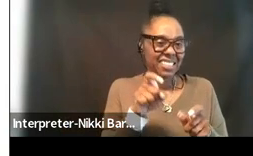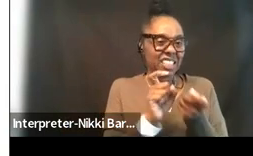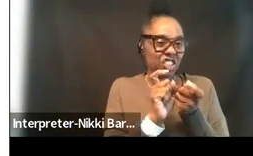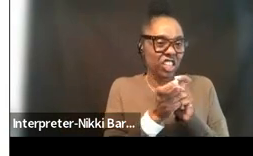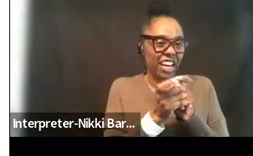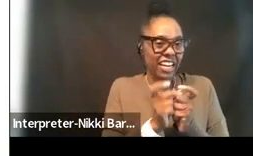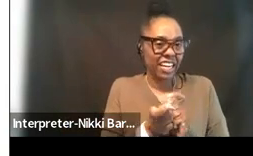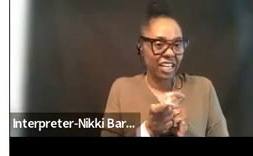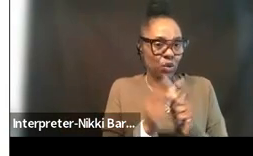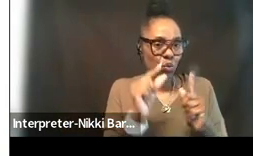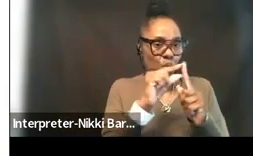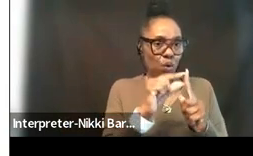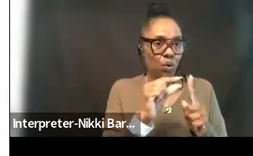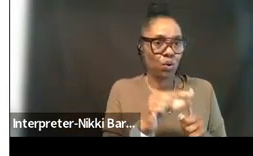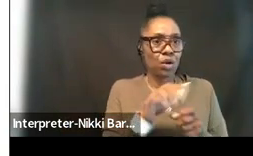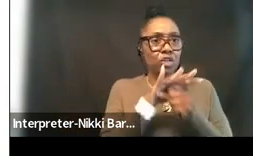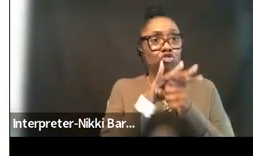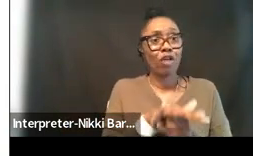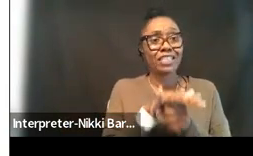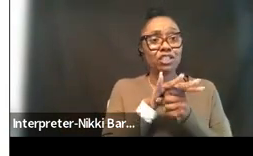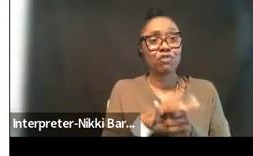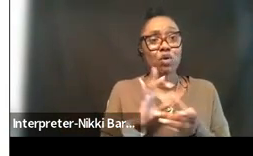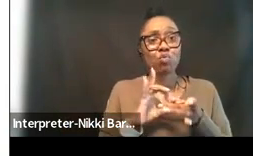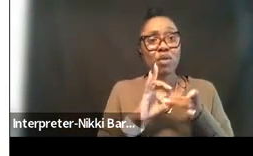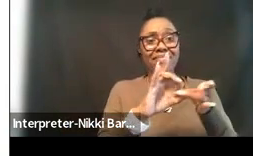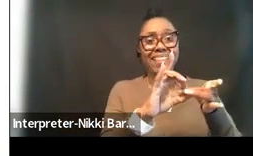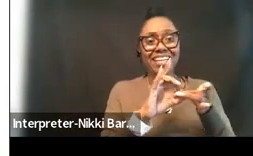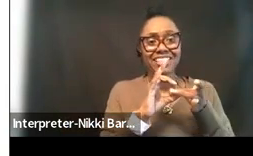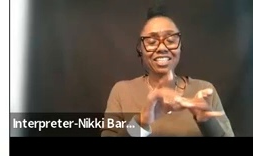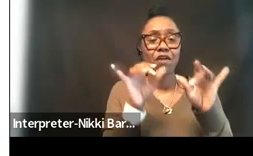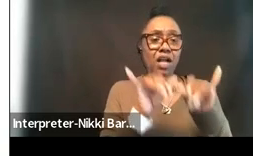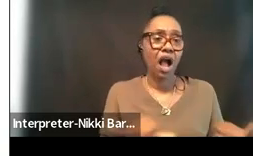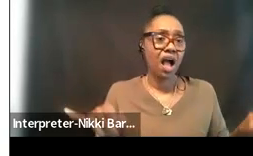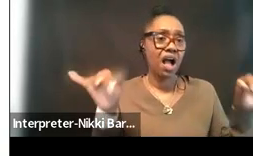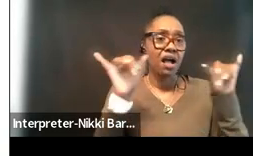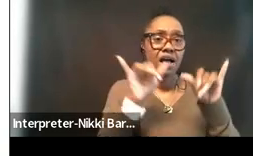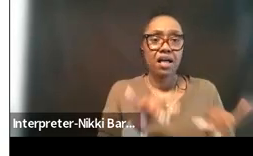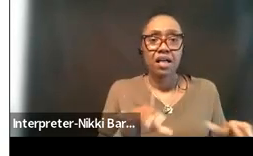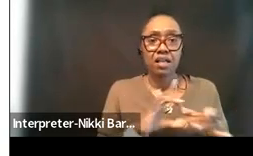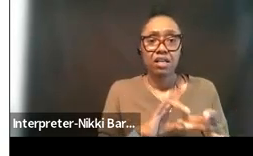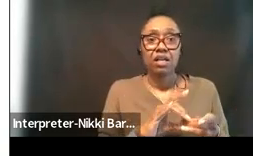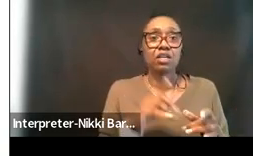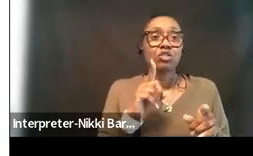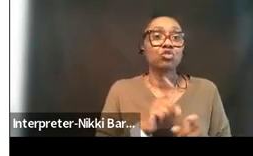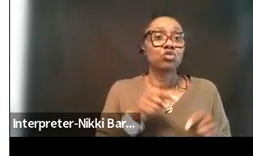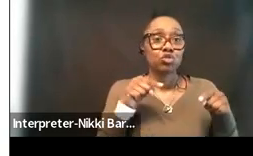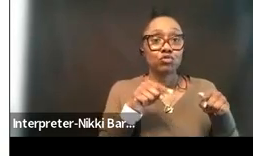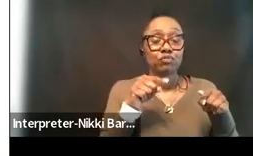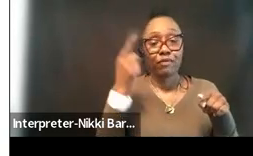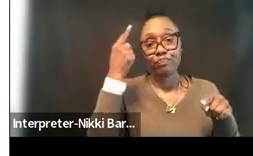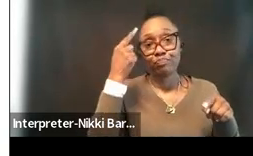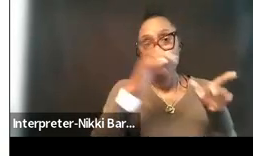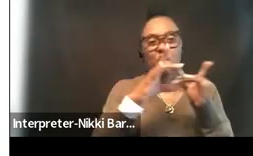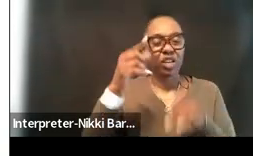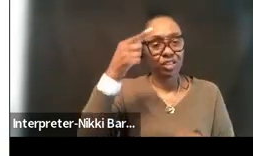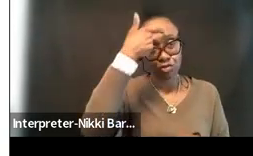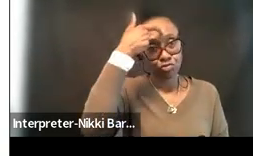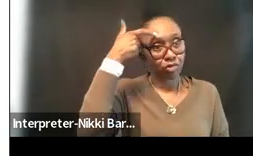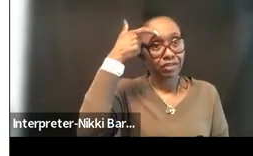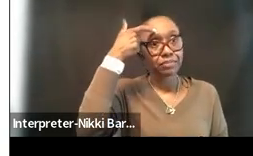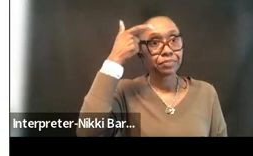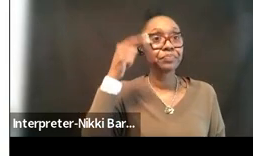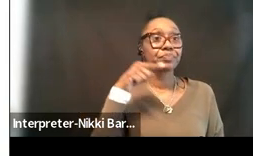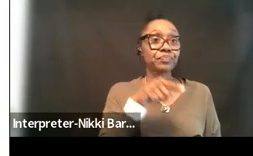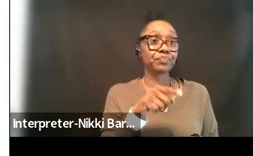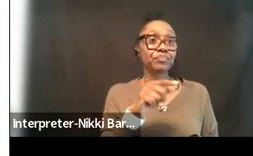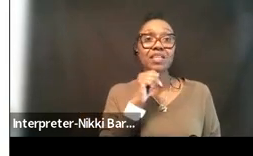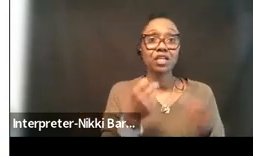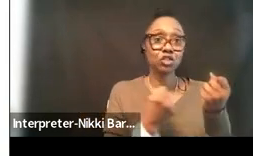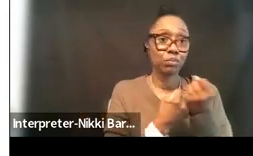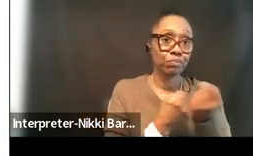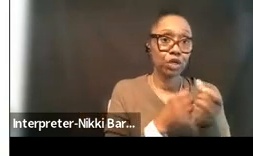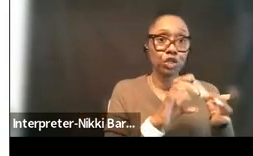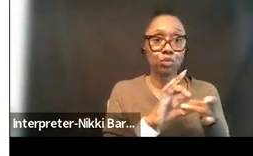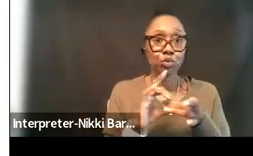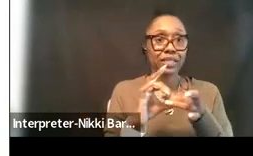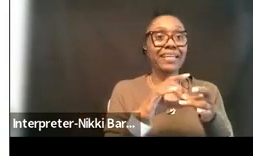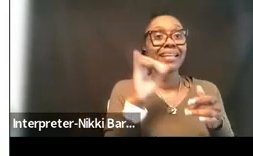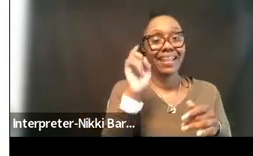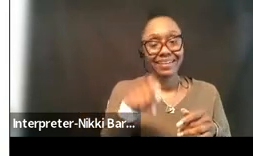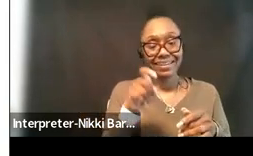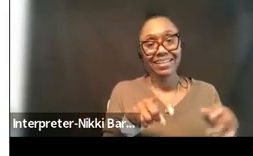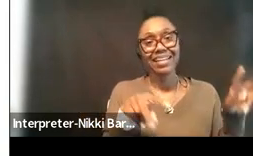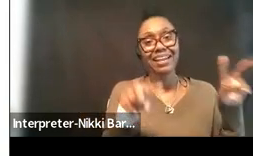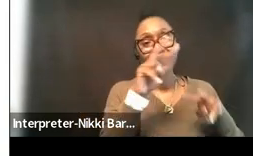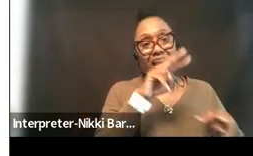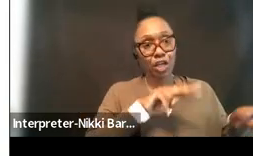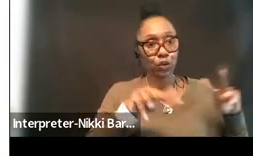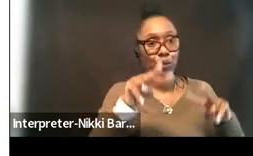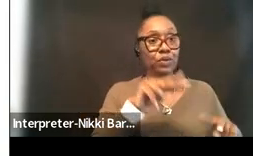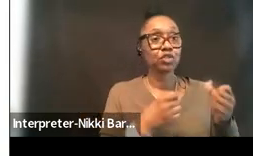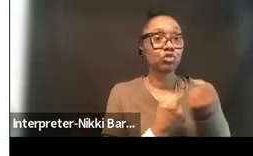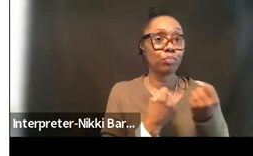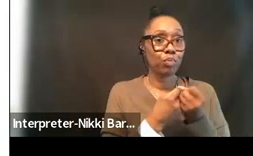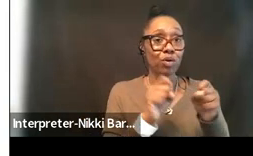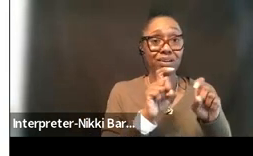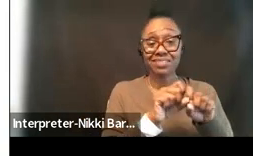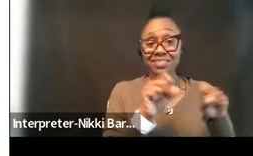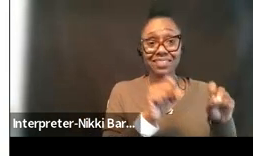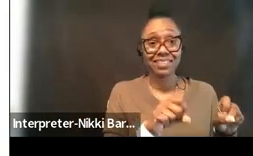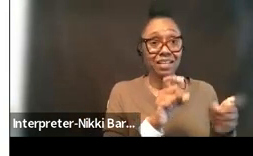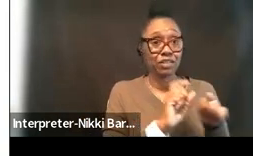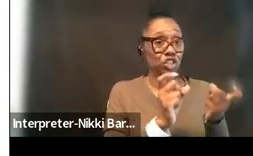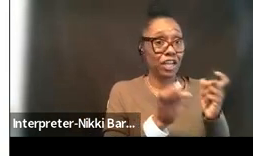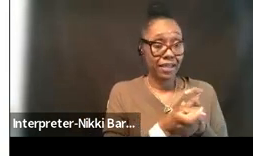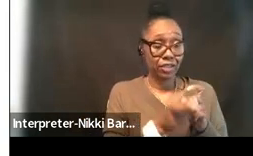I'm stressful relationships feeling under that constant stress is already happening due to the trauma. So stressful relationships, unsupported relationships are definitely something to be evaluated and sometimes support systems do change after a traumatic event.